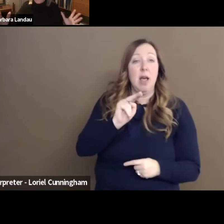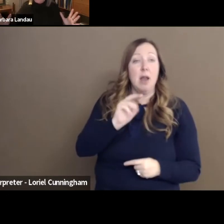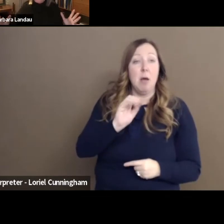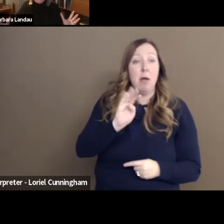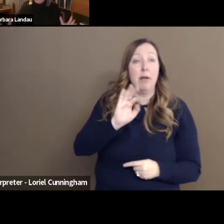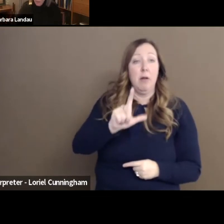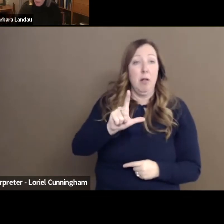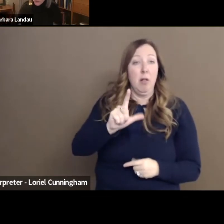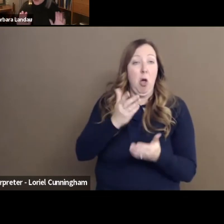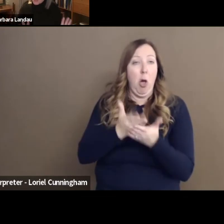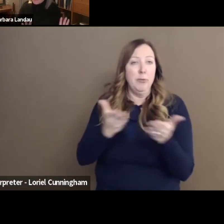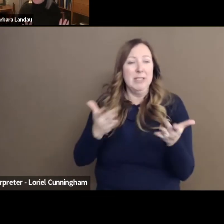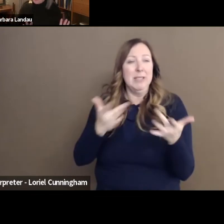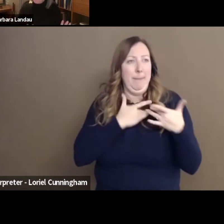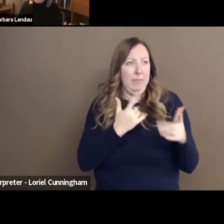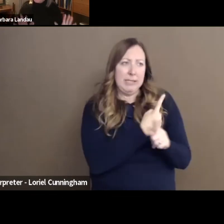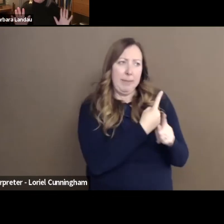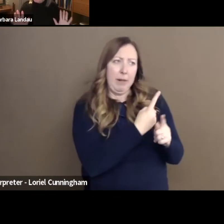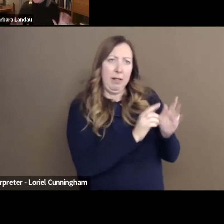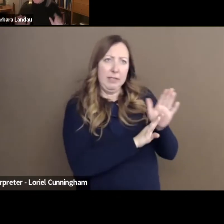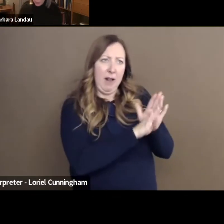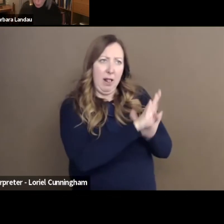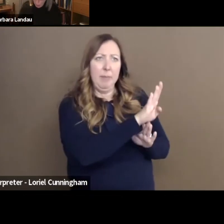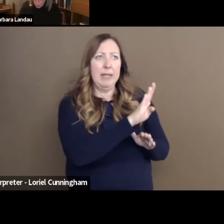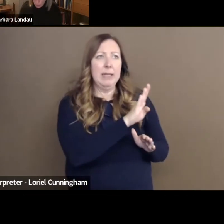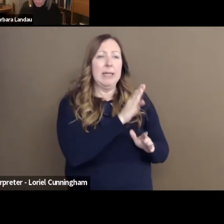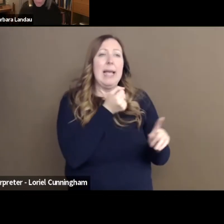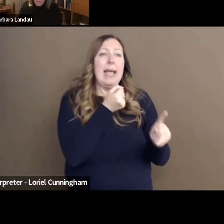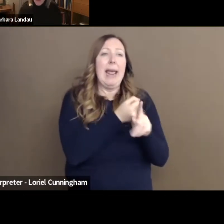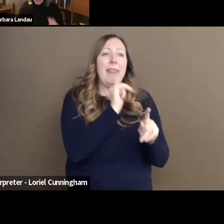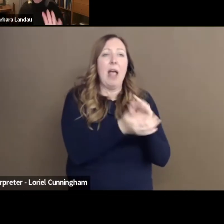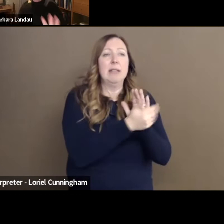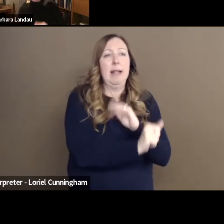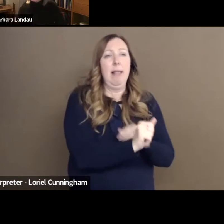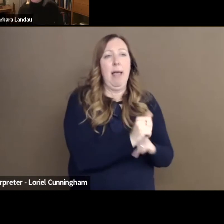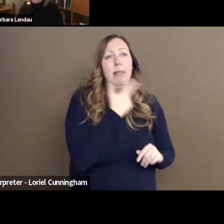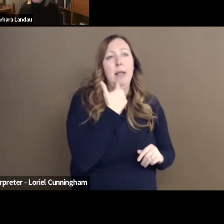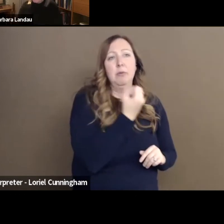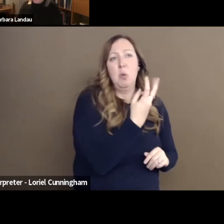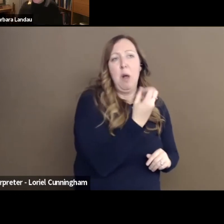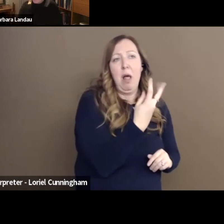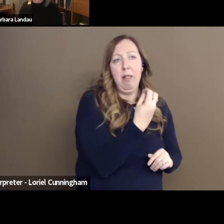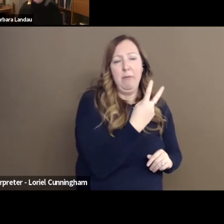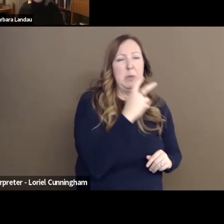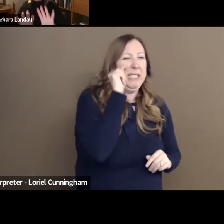older so some are early emerging some are late emerging and this is the